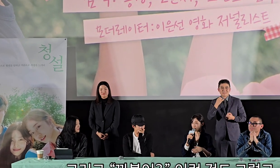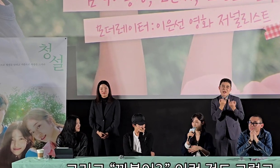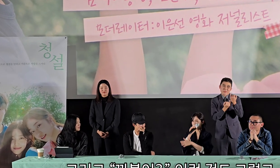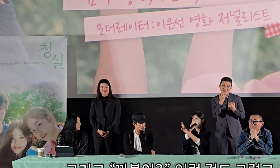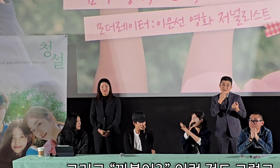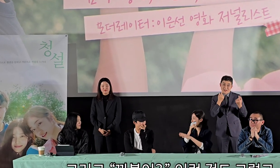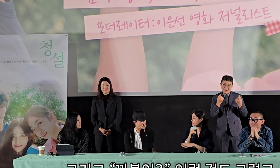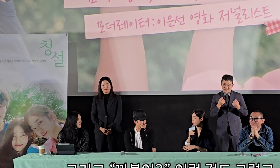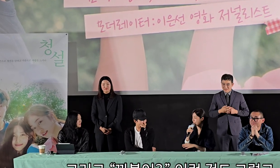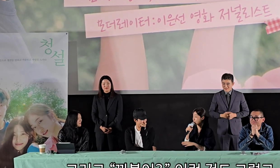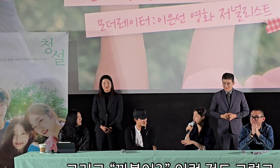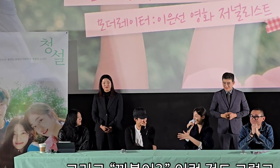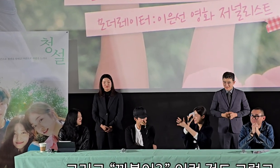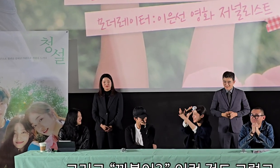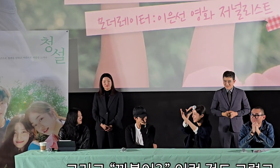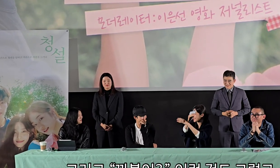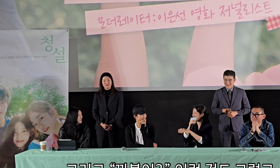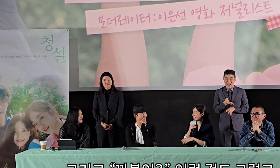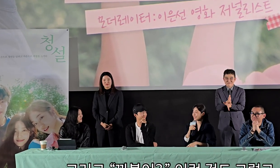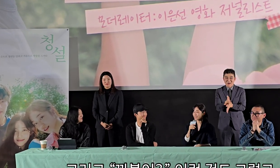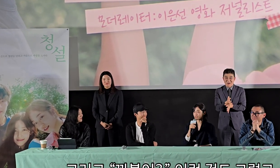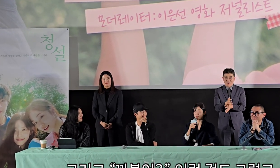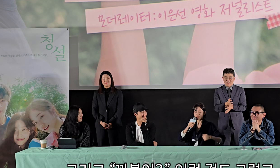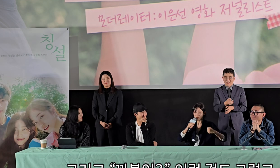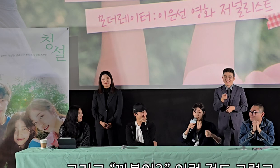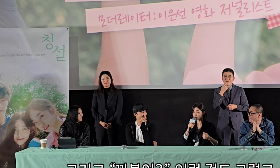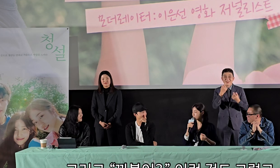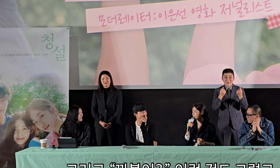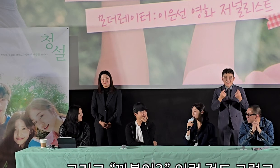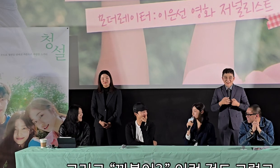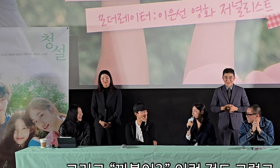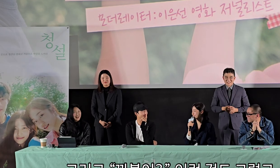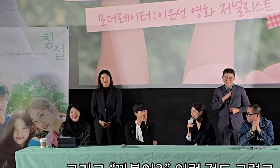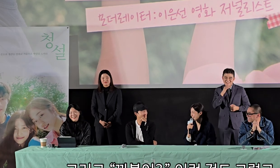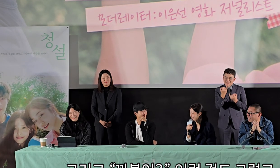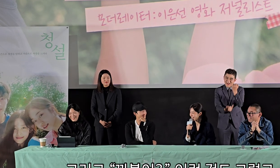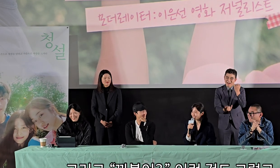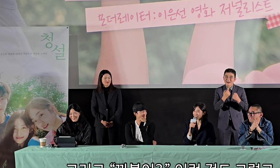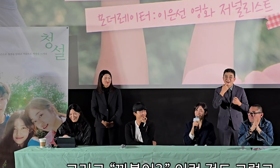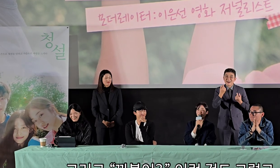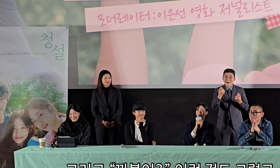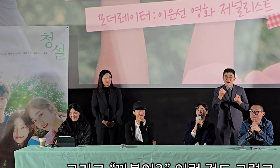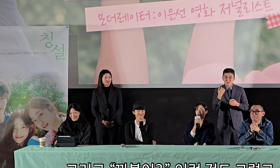And things like, "Are you messing with me?"